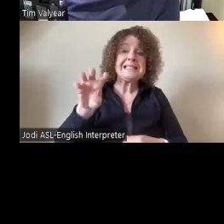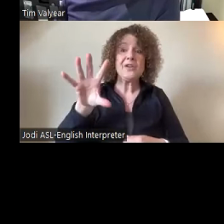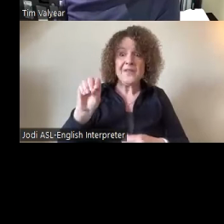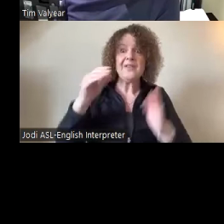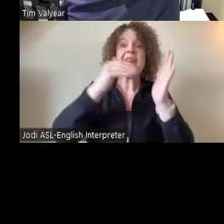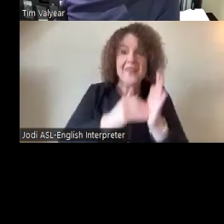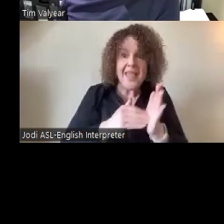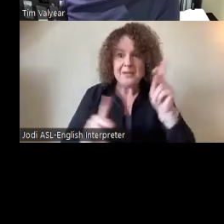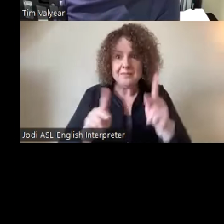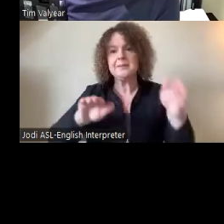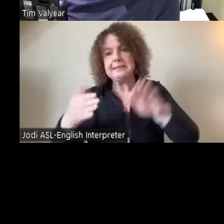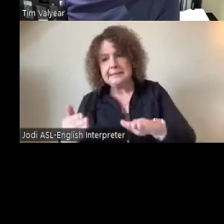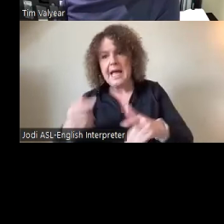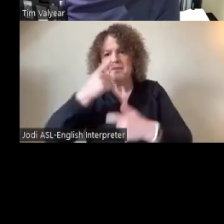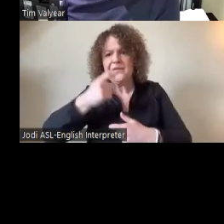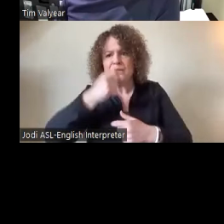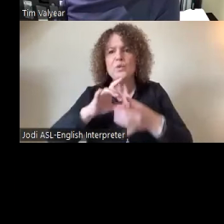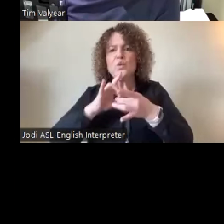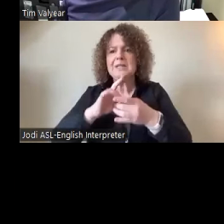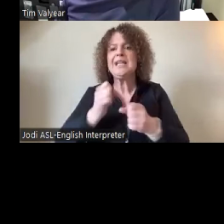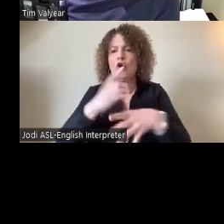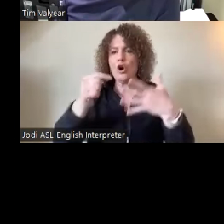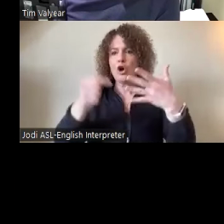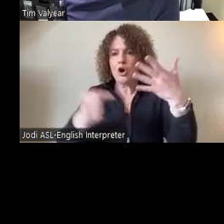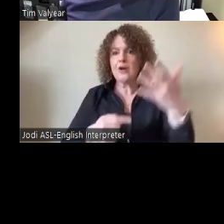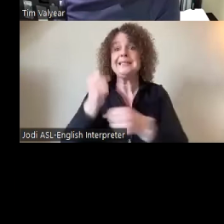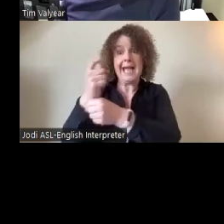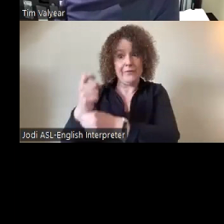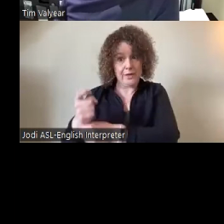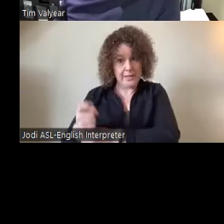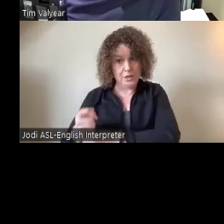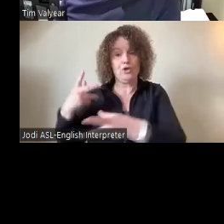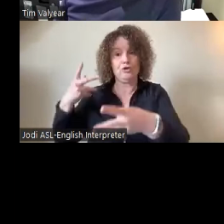Organization, 1 billion people annually get the flu.